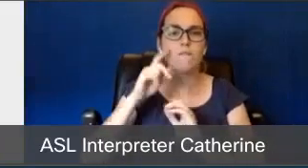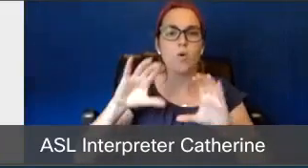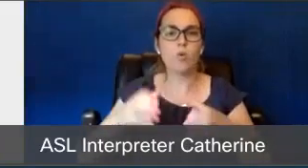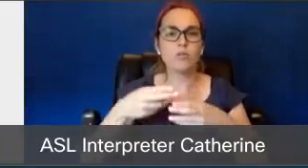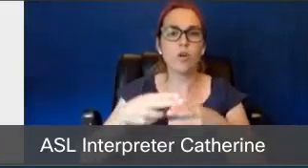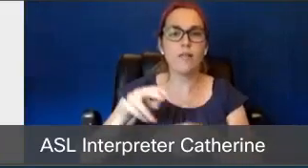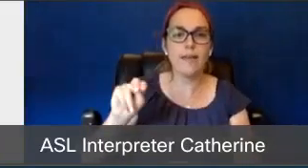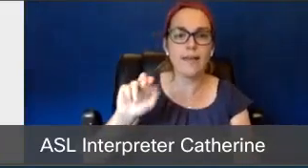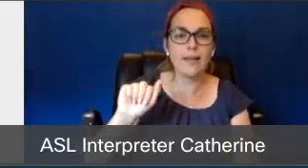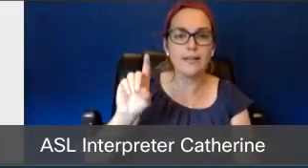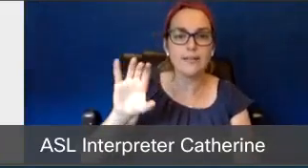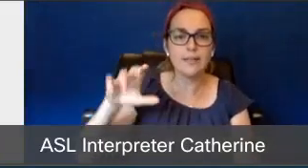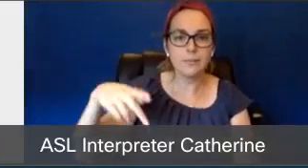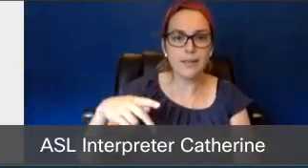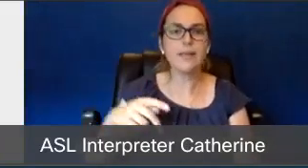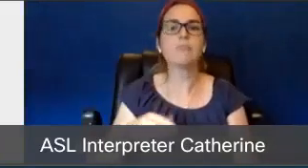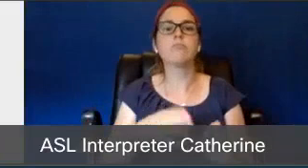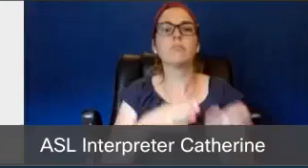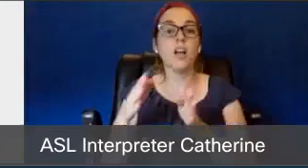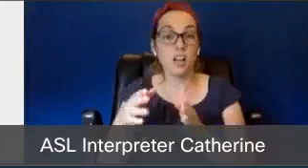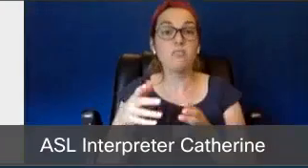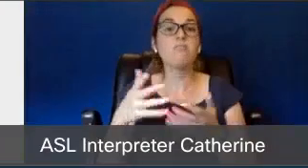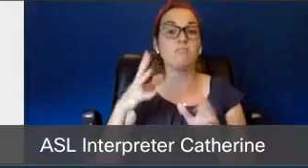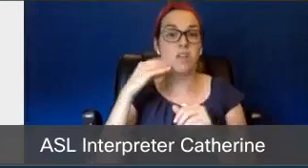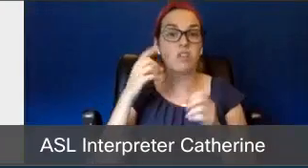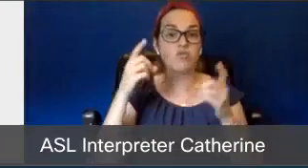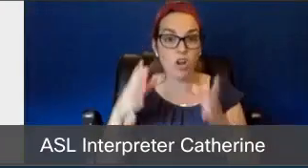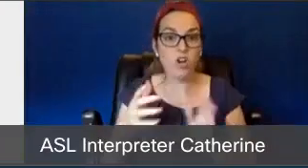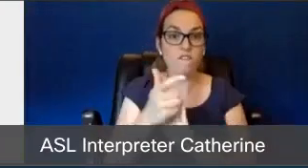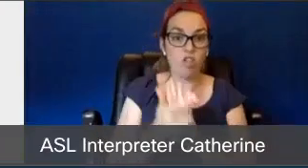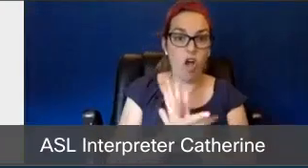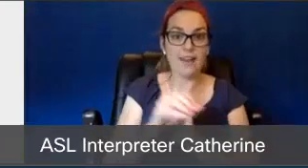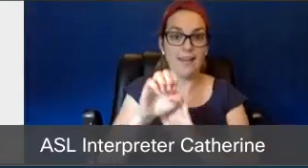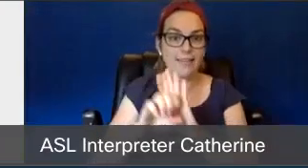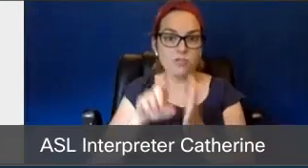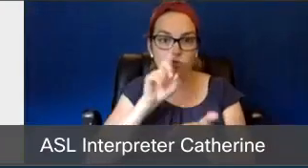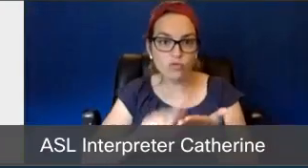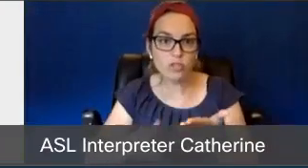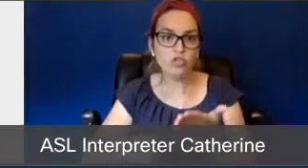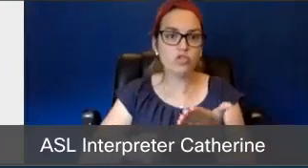and ethics research at the Treatment Research Institute and as an adjunct associate professor of psychiatry